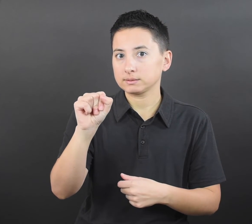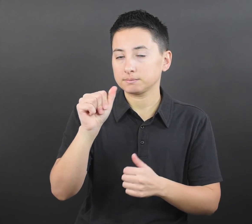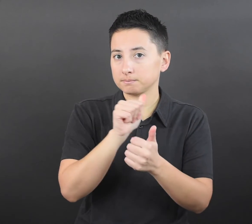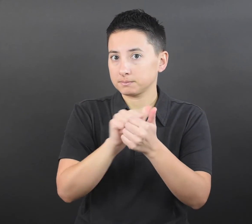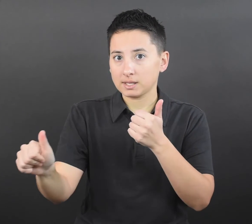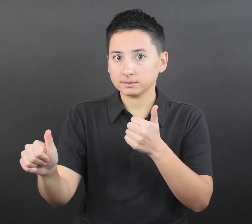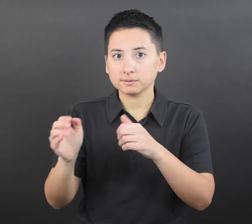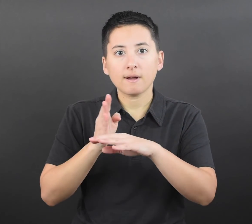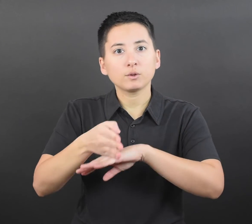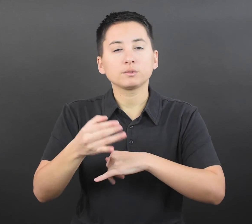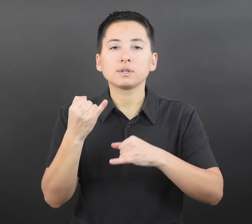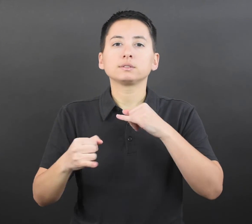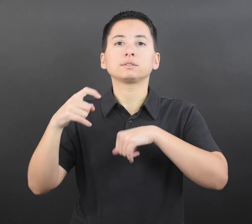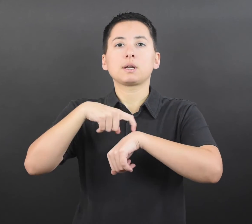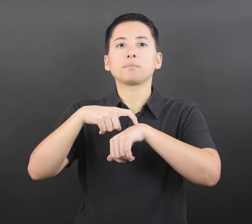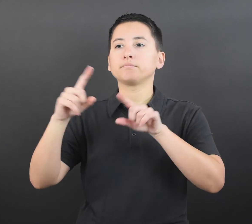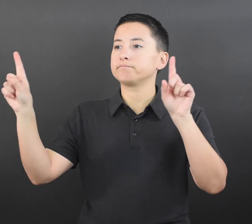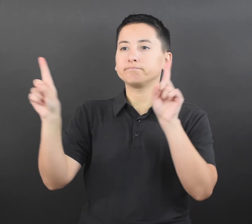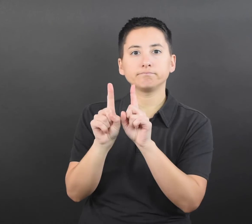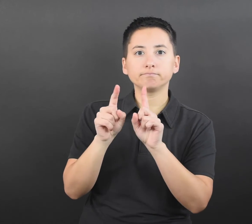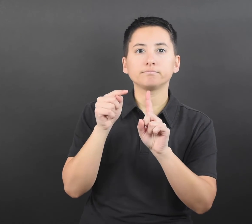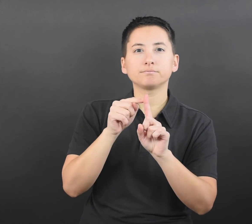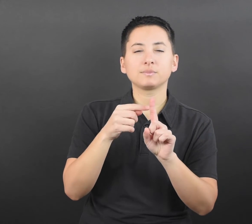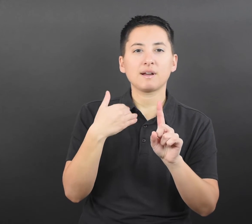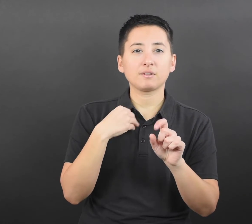the person should continue to do the following until it has been